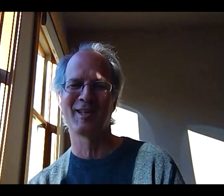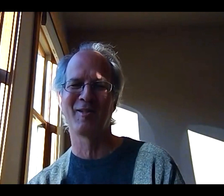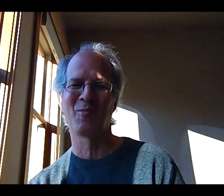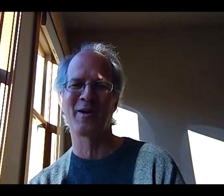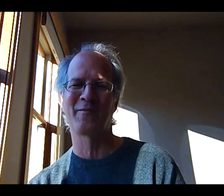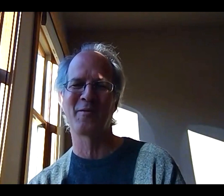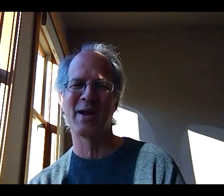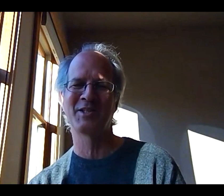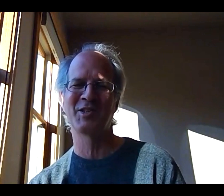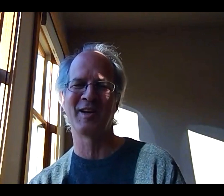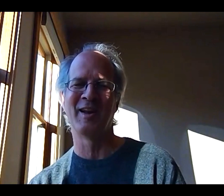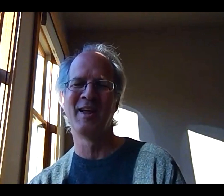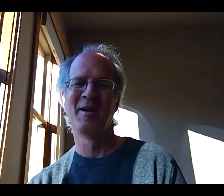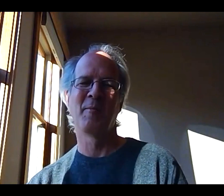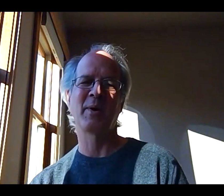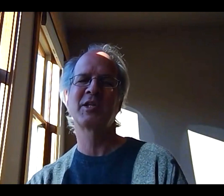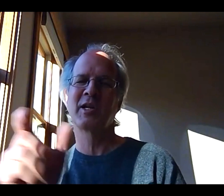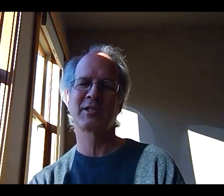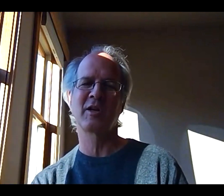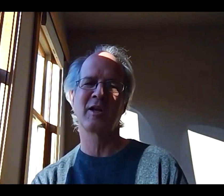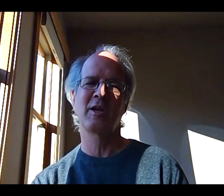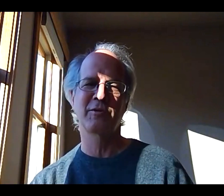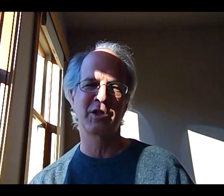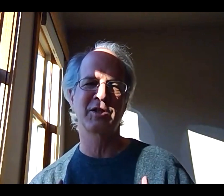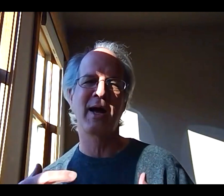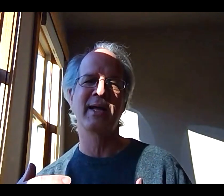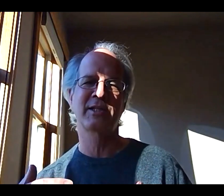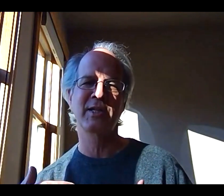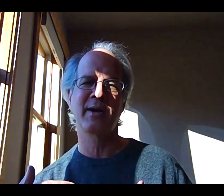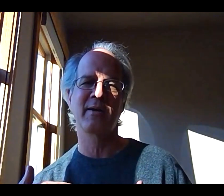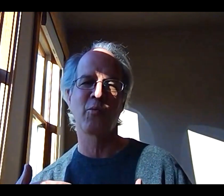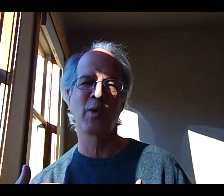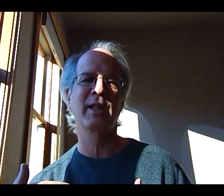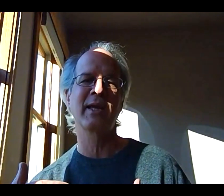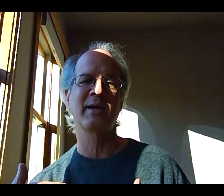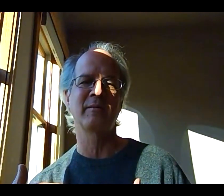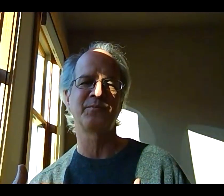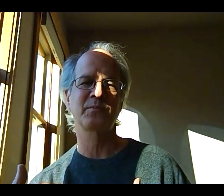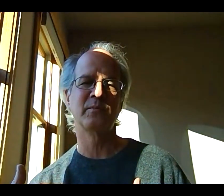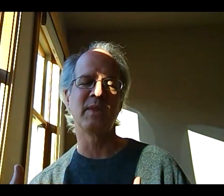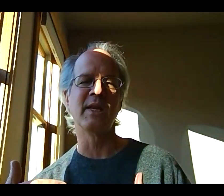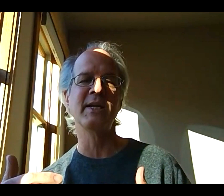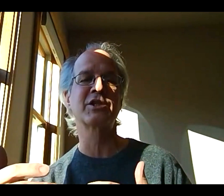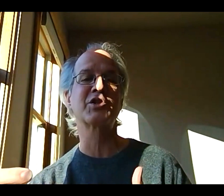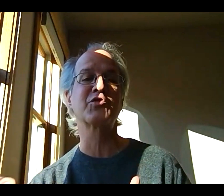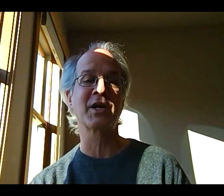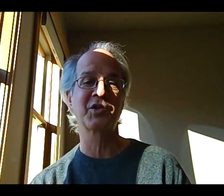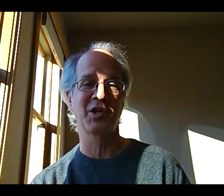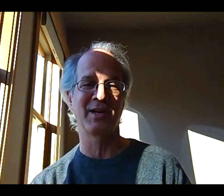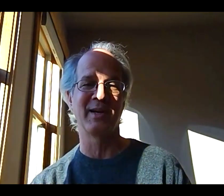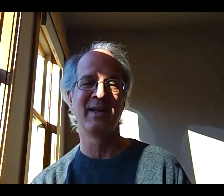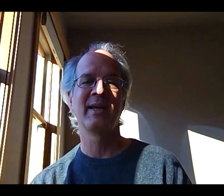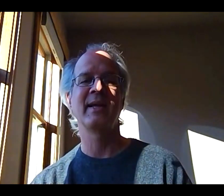a little more information, but she doesn't, you know, she's not, it's not really an instruction